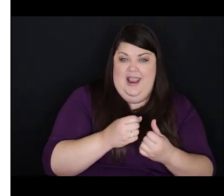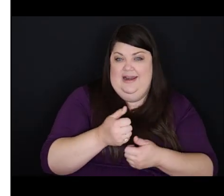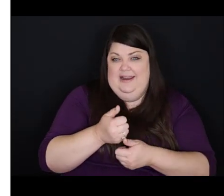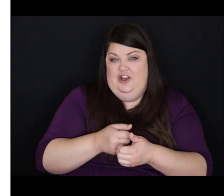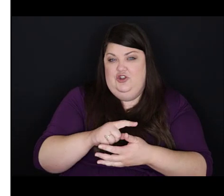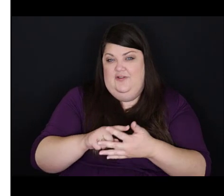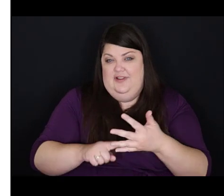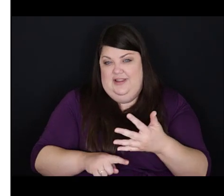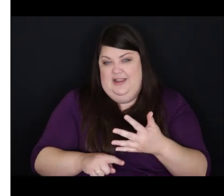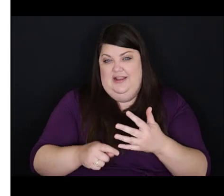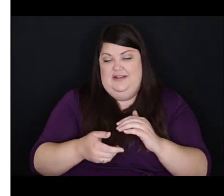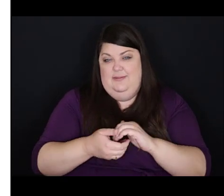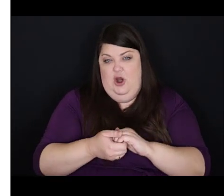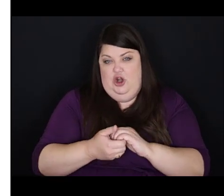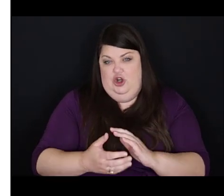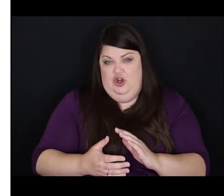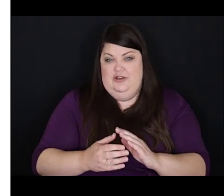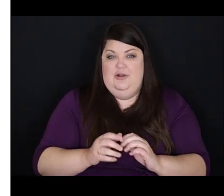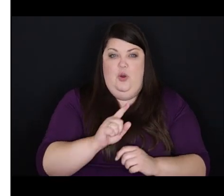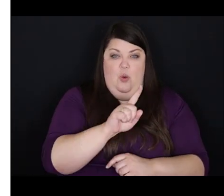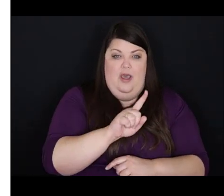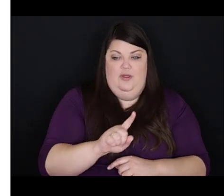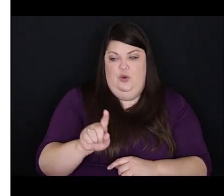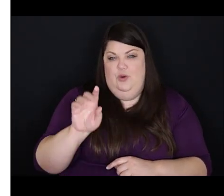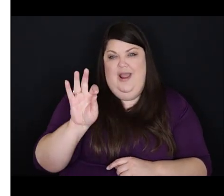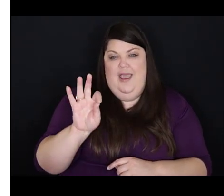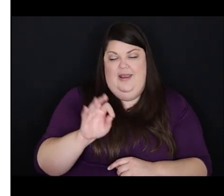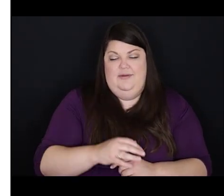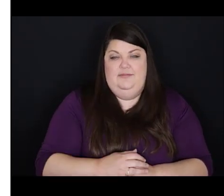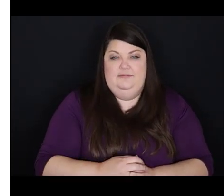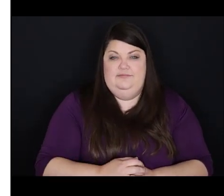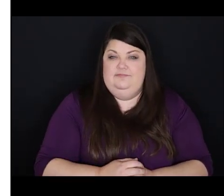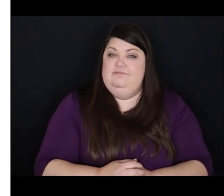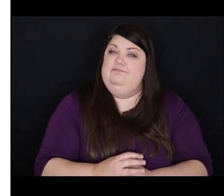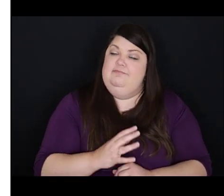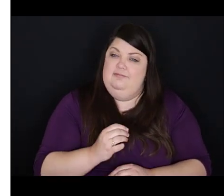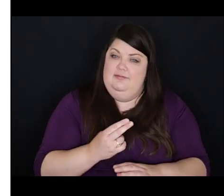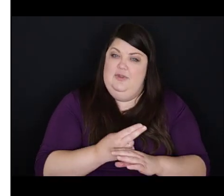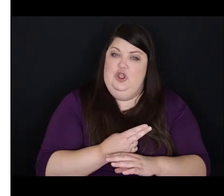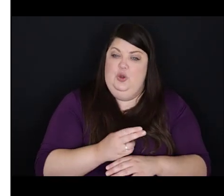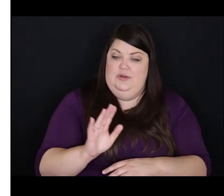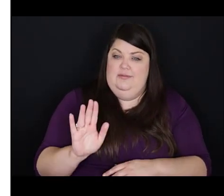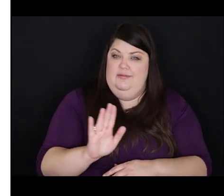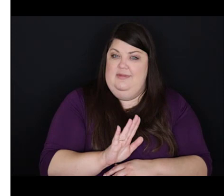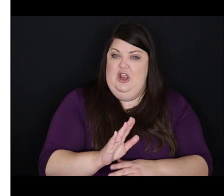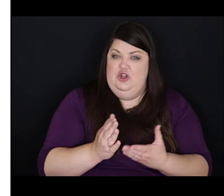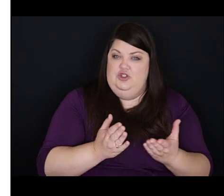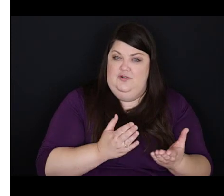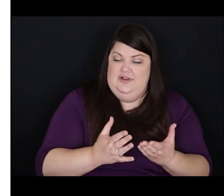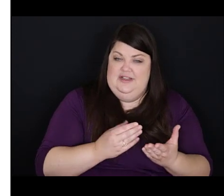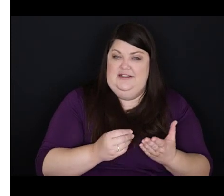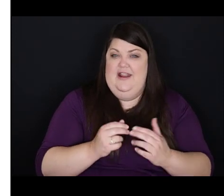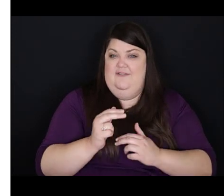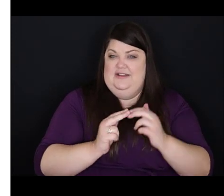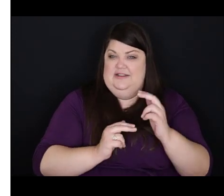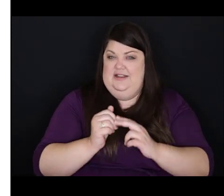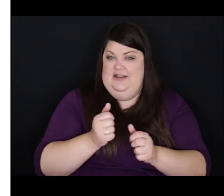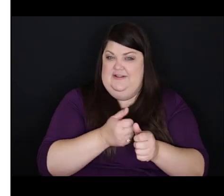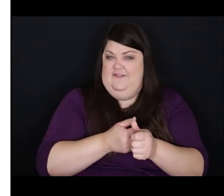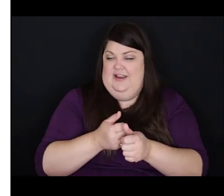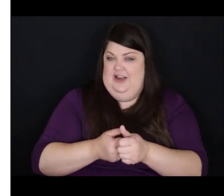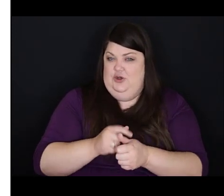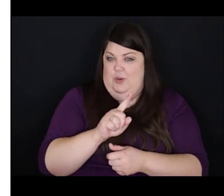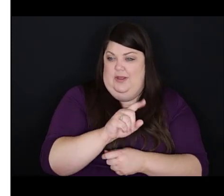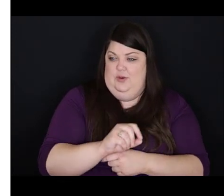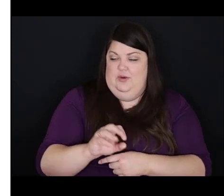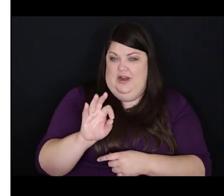partners (1-9), and the utilization of the partner services and facilities of each, by VR agencies or